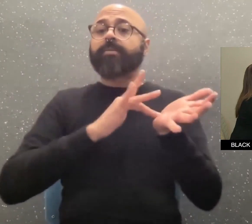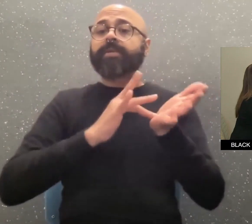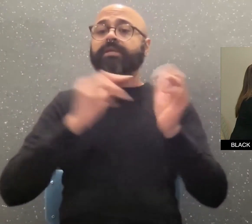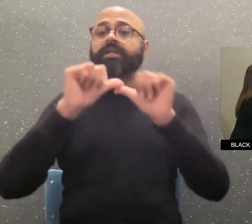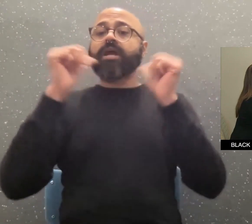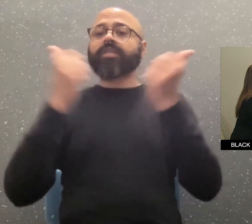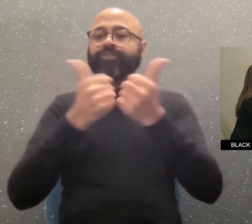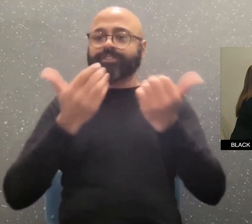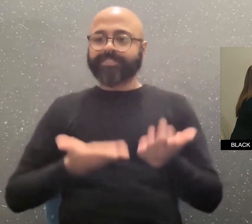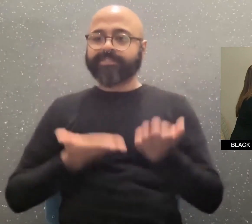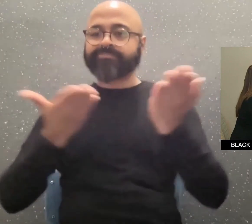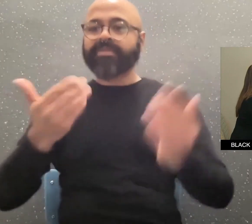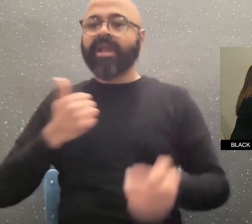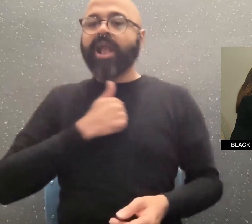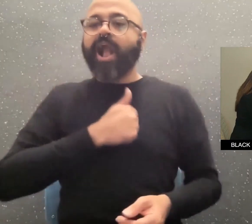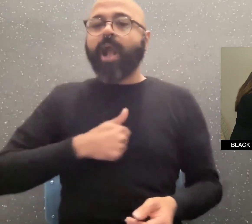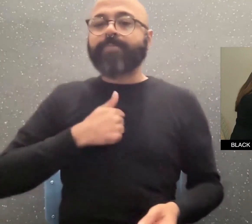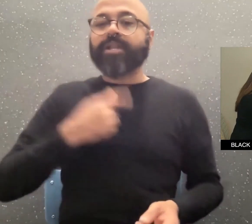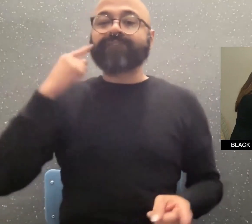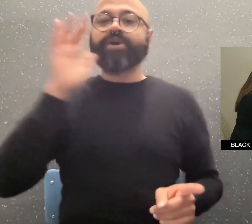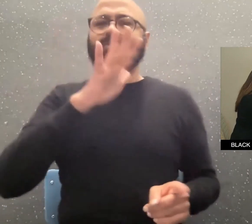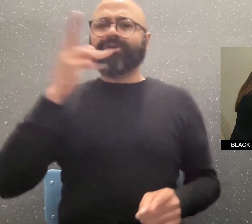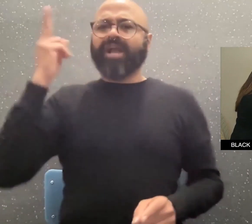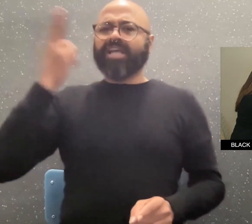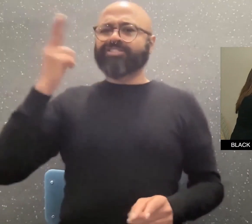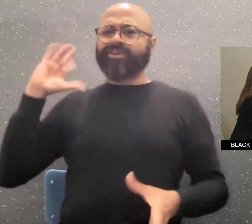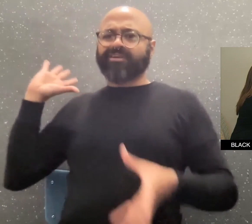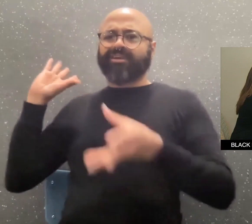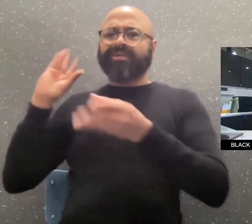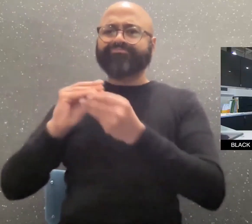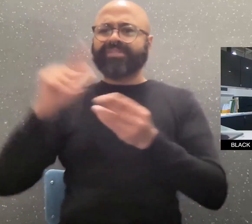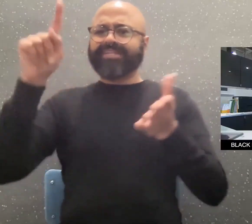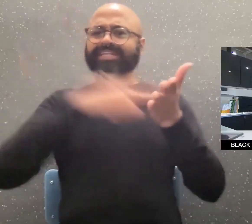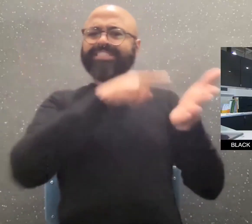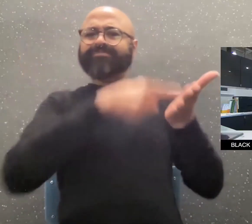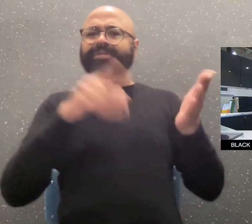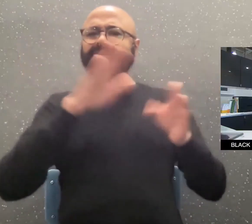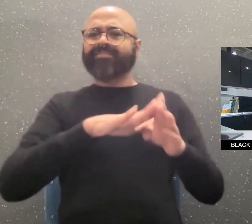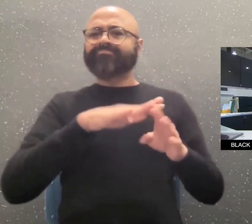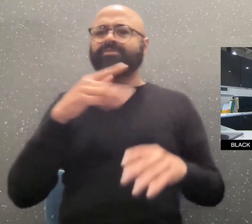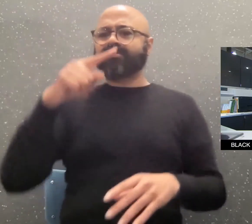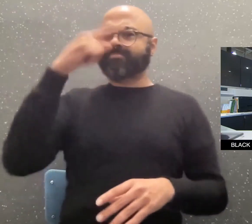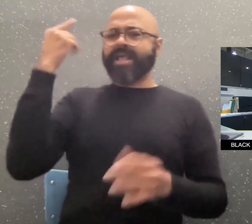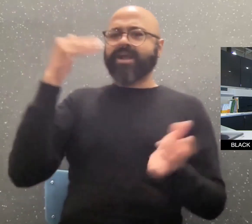Medical Association issued an apology for its history of discrimination toward black doctors